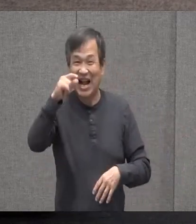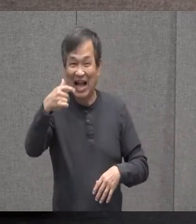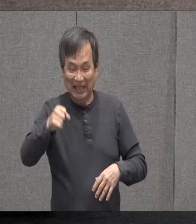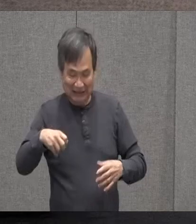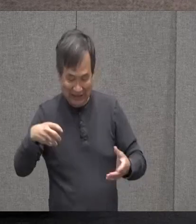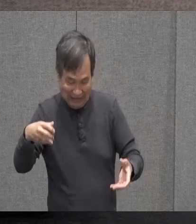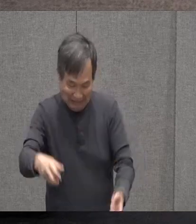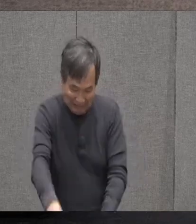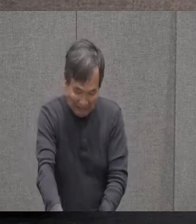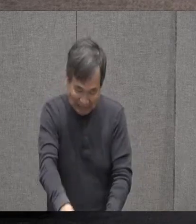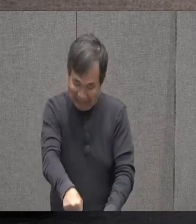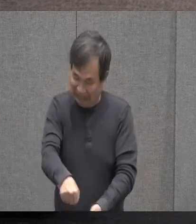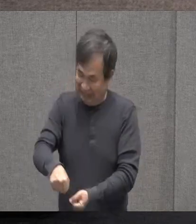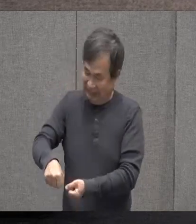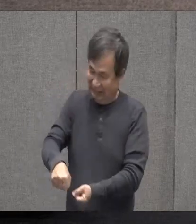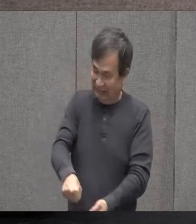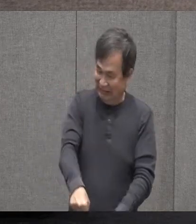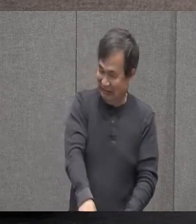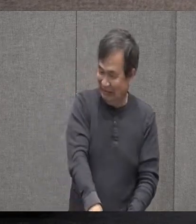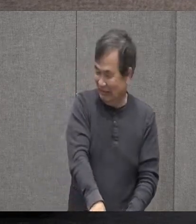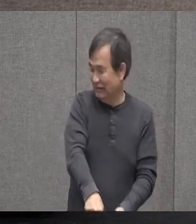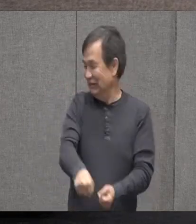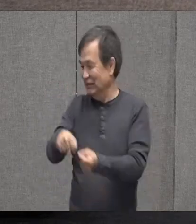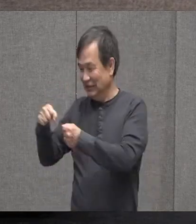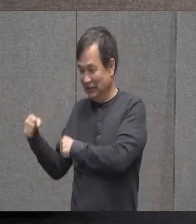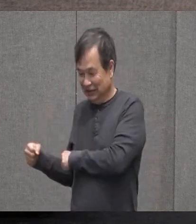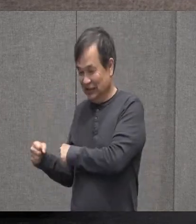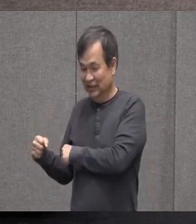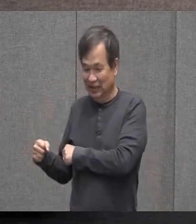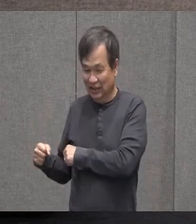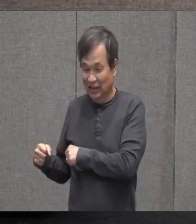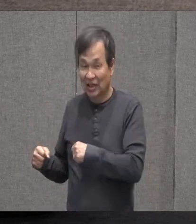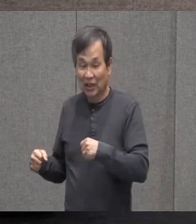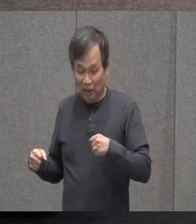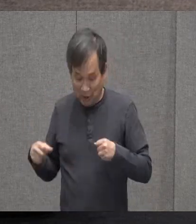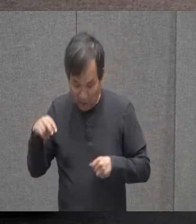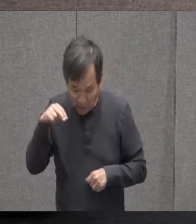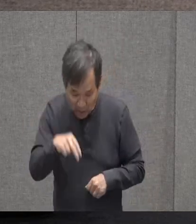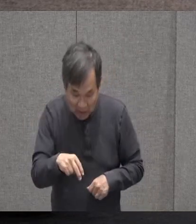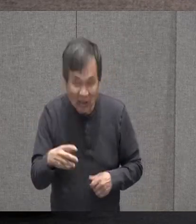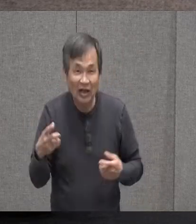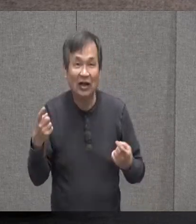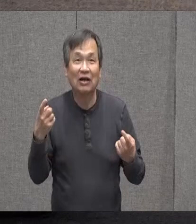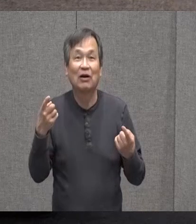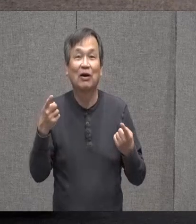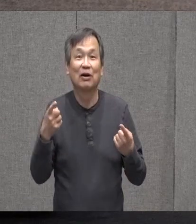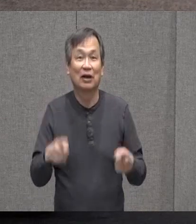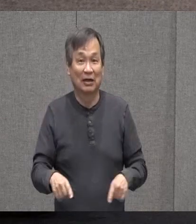He pulled and tugged until she slid out onto the floor. But when he looked at the pot again, he gasped.